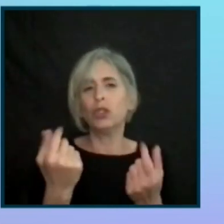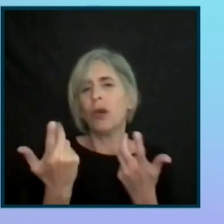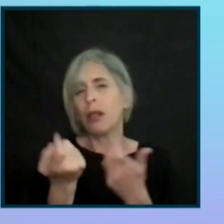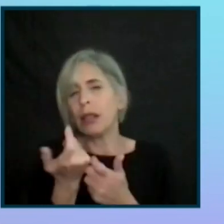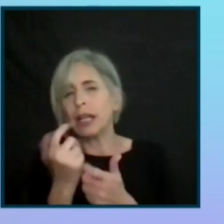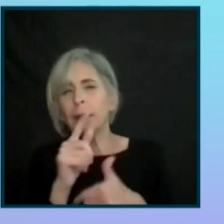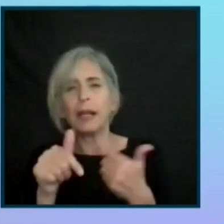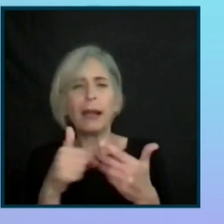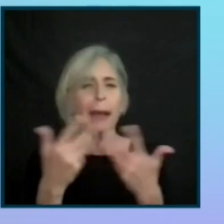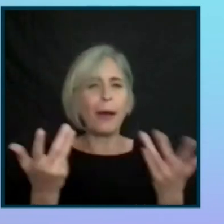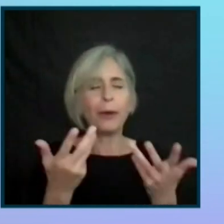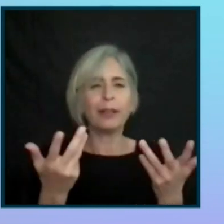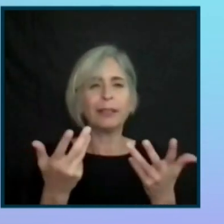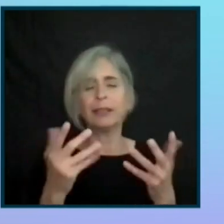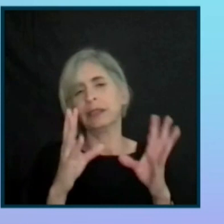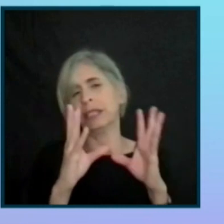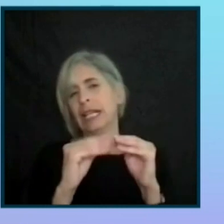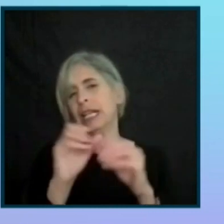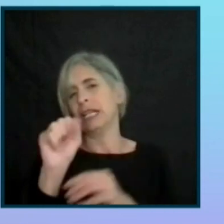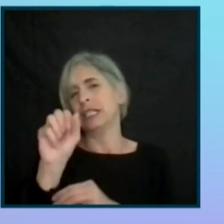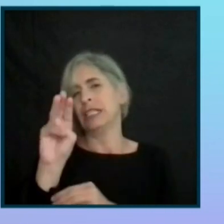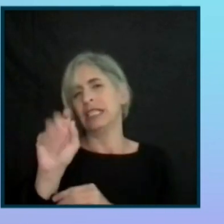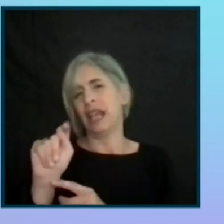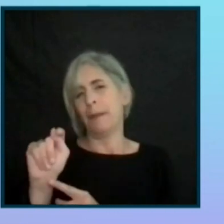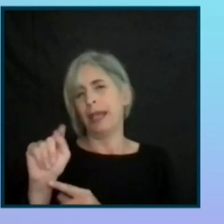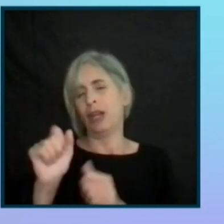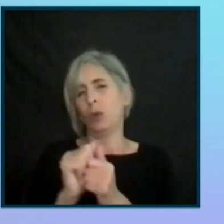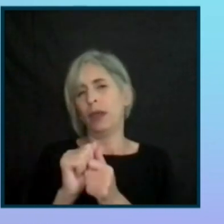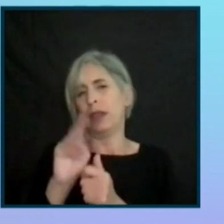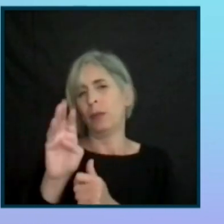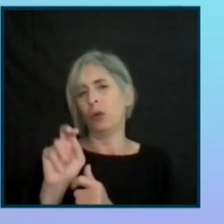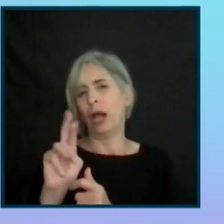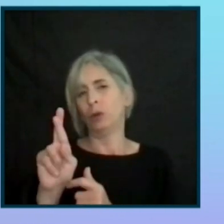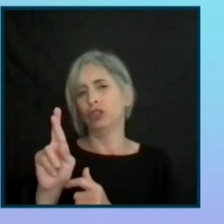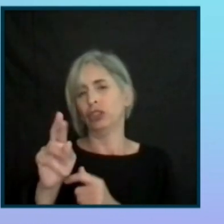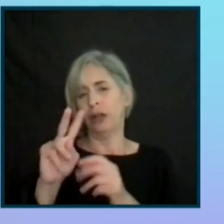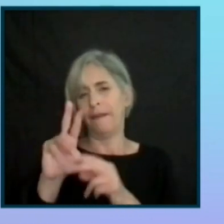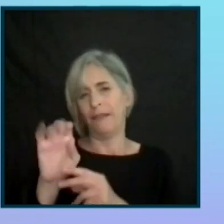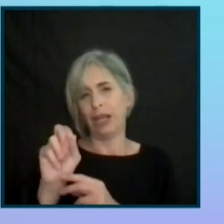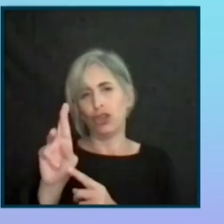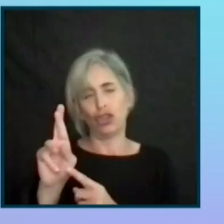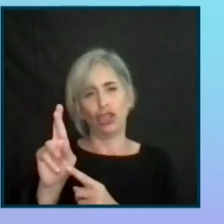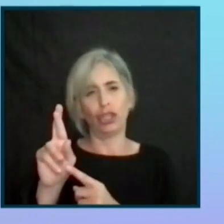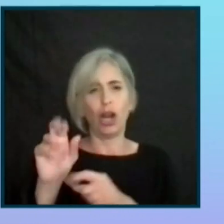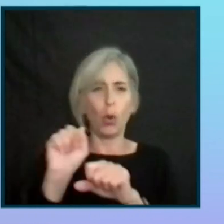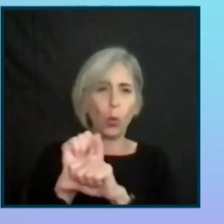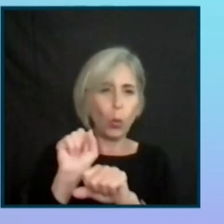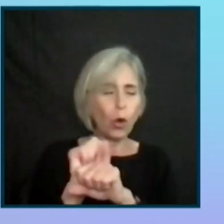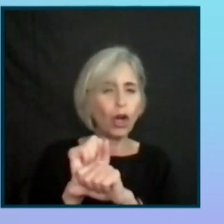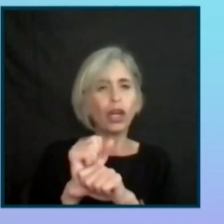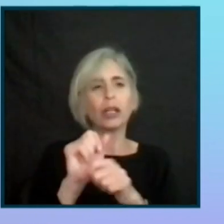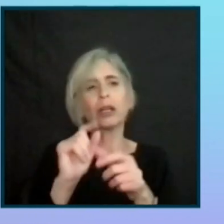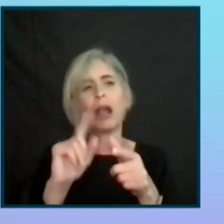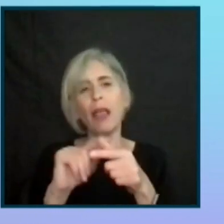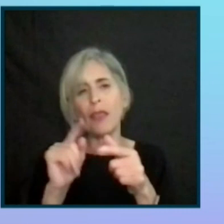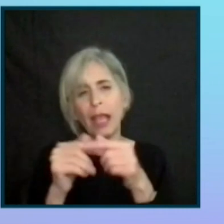a little bit of a summit just with the browser vendors, get a little bit of work under the belt and then kind of go public with it.